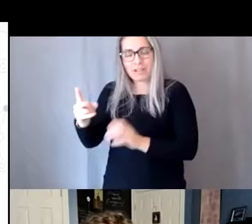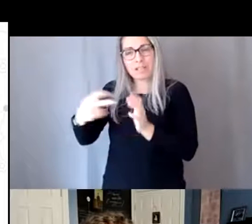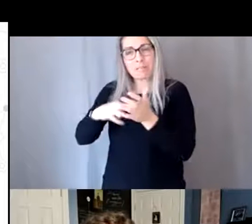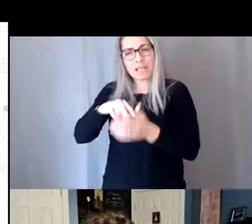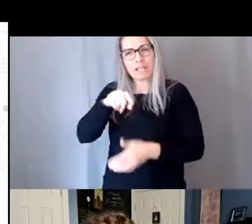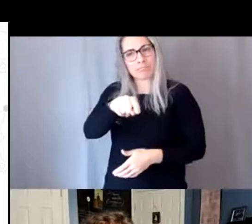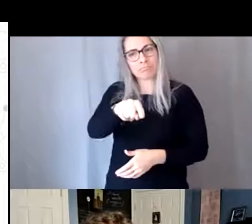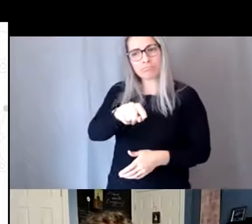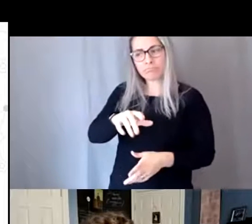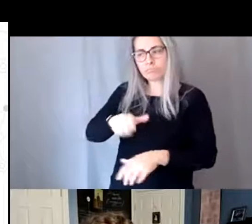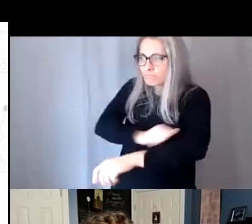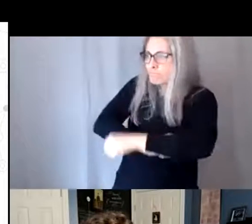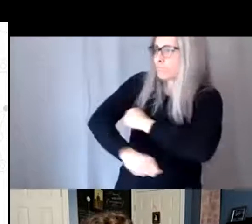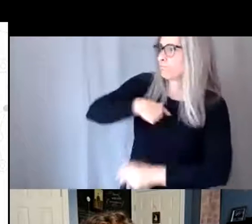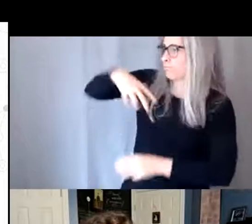at all the therapist is centered as the